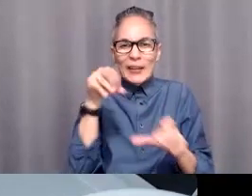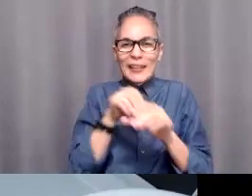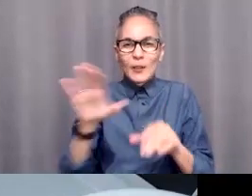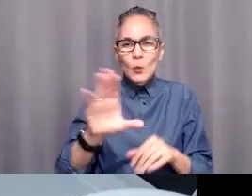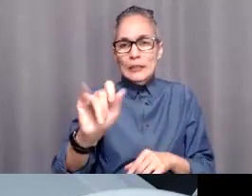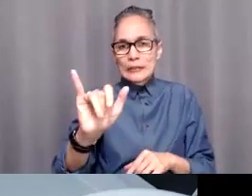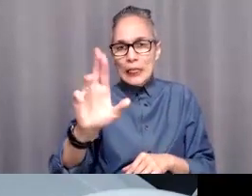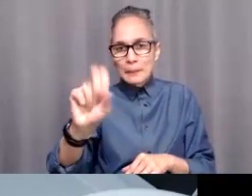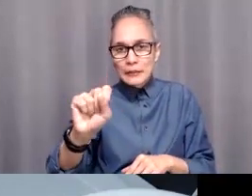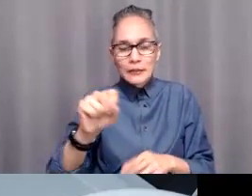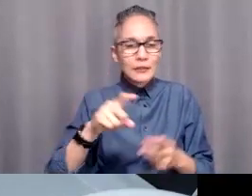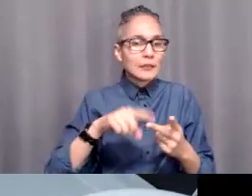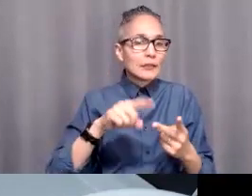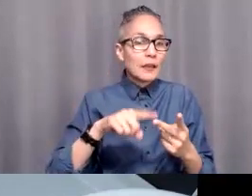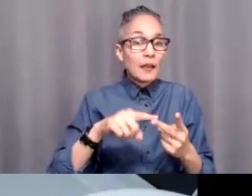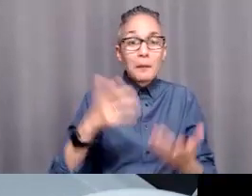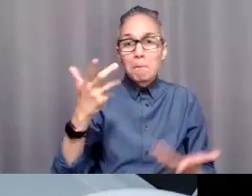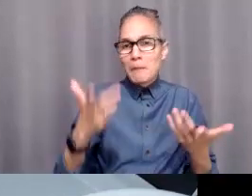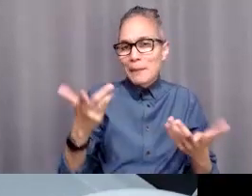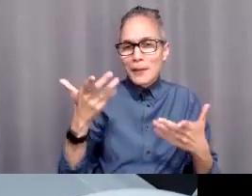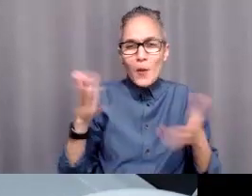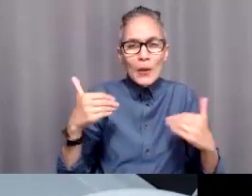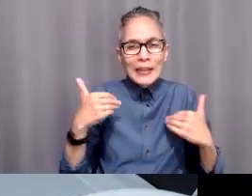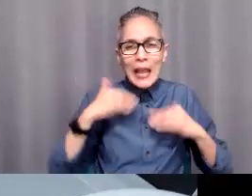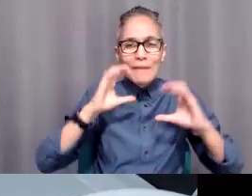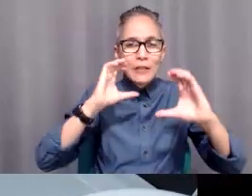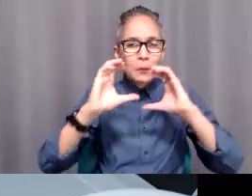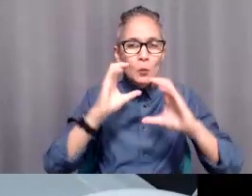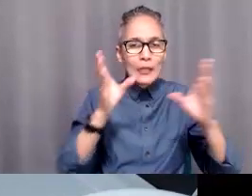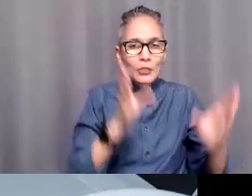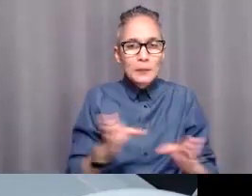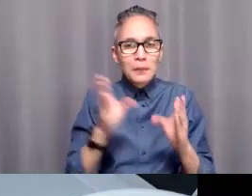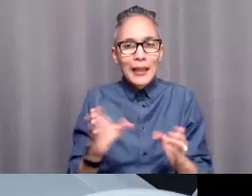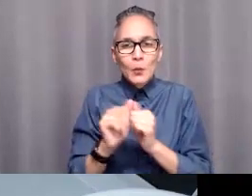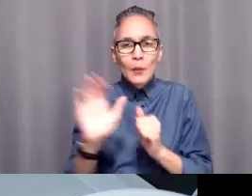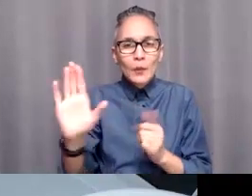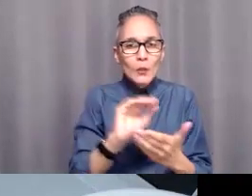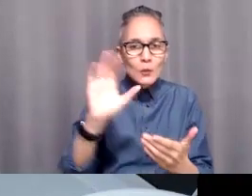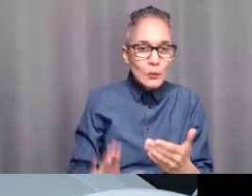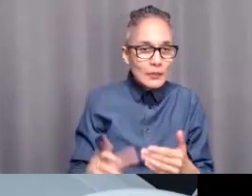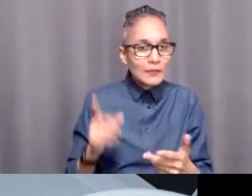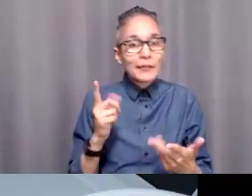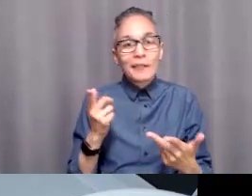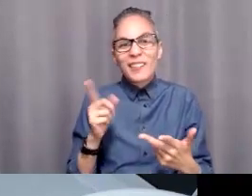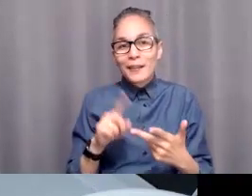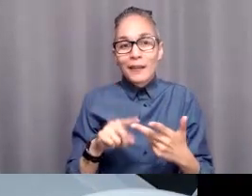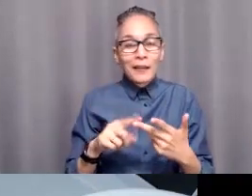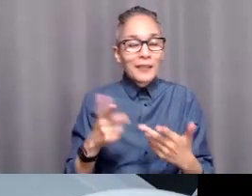You may already have a communication plan that you share with students, in your syllabus or in Canvas.